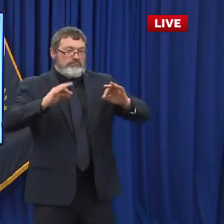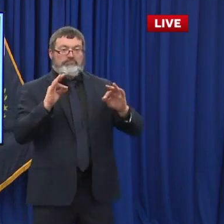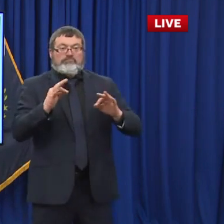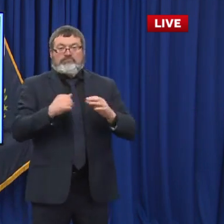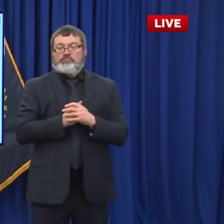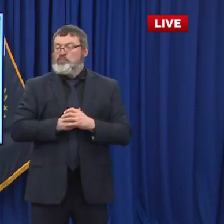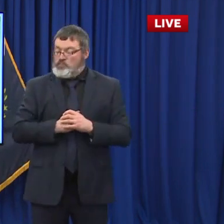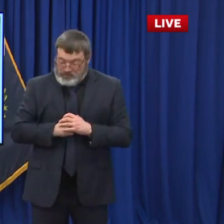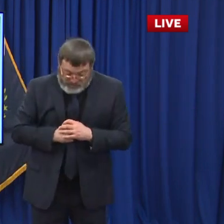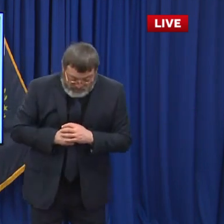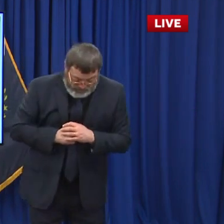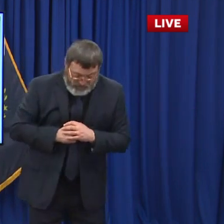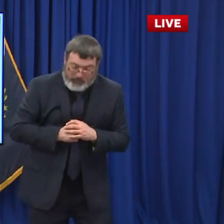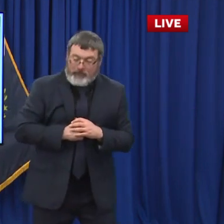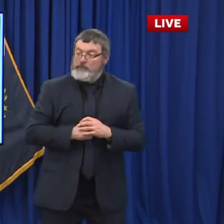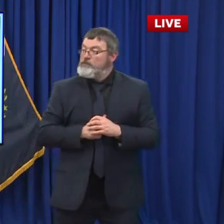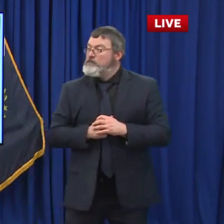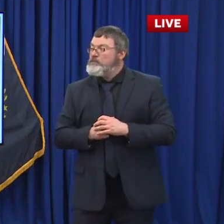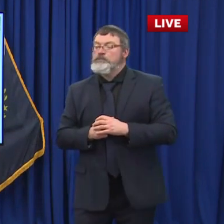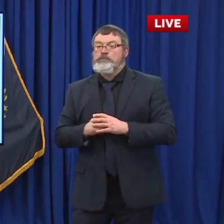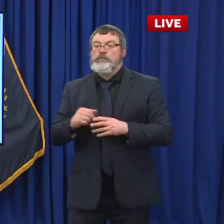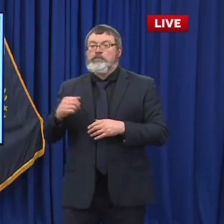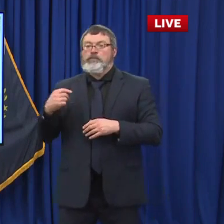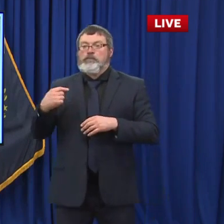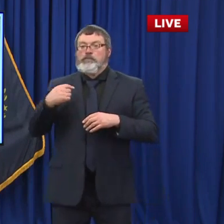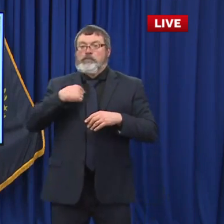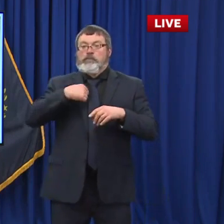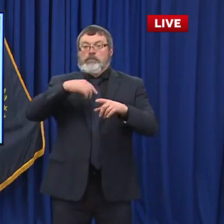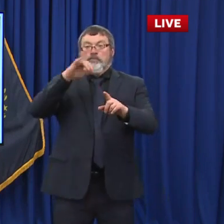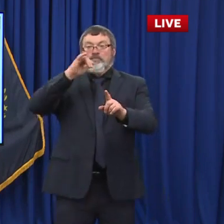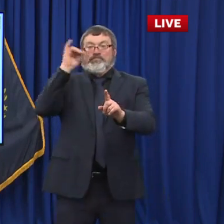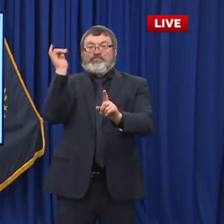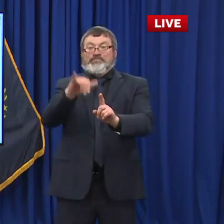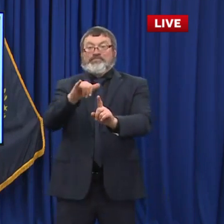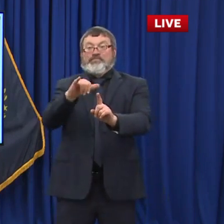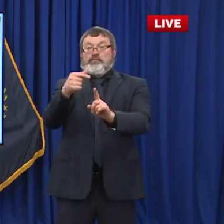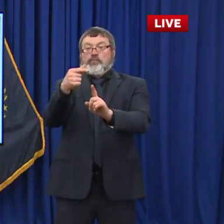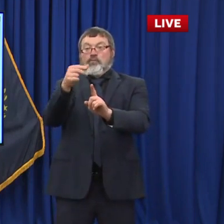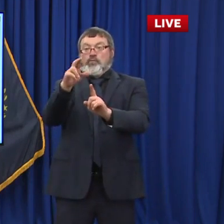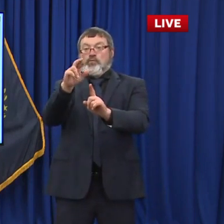THANK YOU FOR THAT QUESTION. THE WHAT YOU’RE HEARING ABOUT GRANITE RECOVERY.